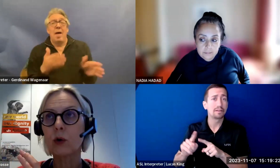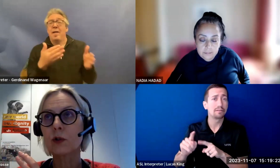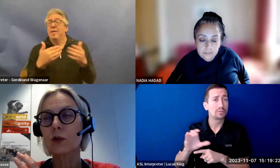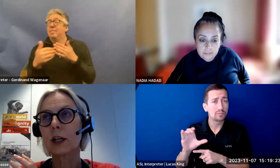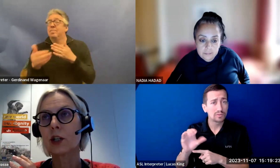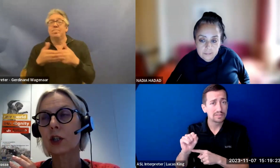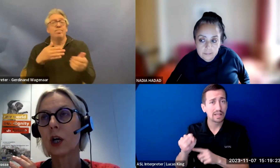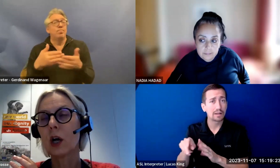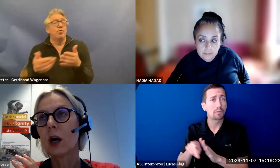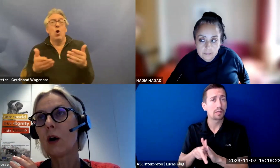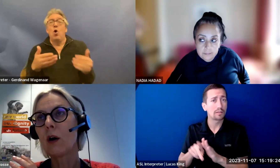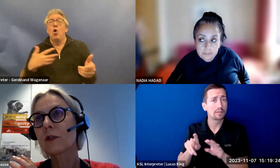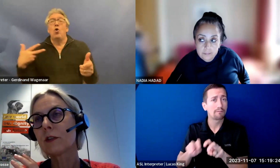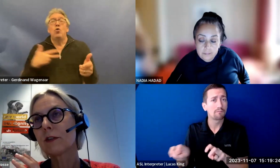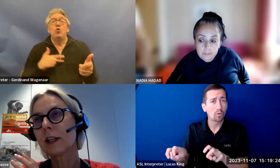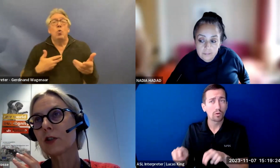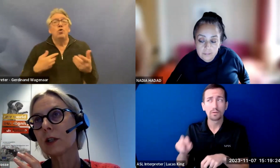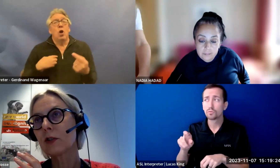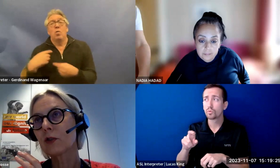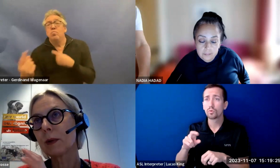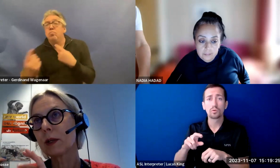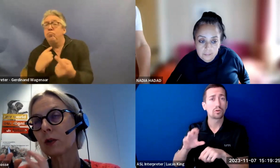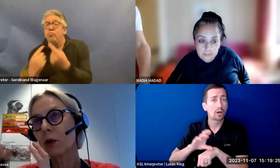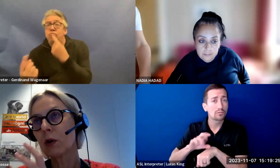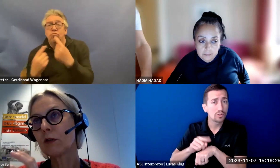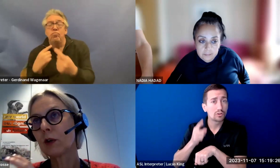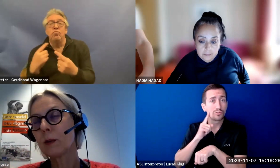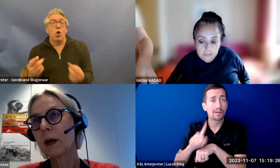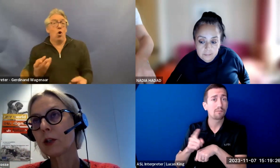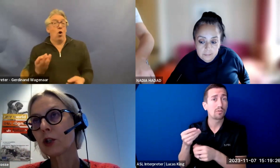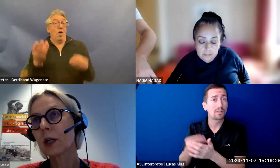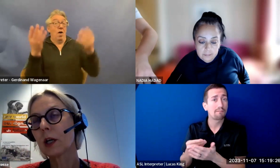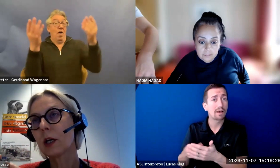or consultations of the financial instruments or overall budget.